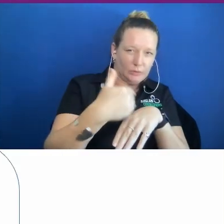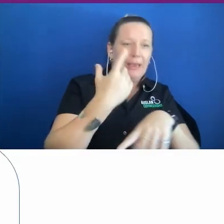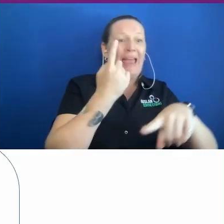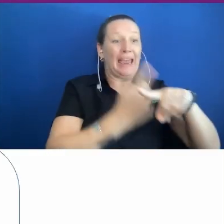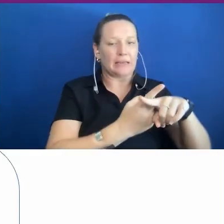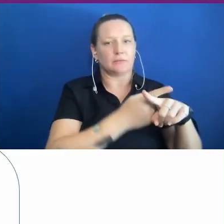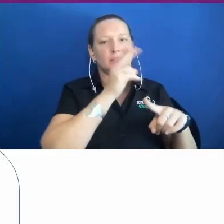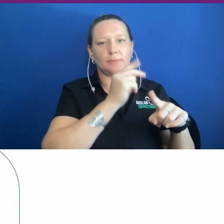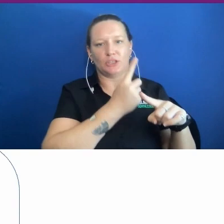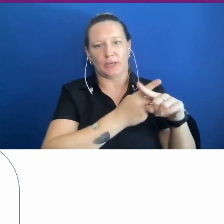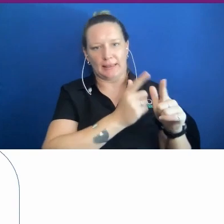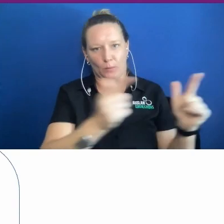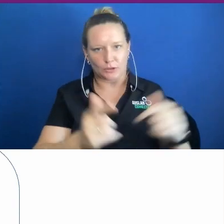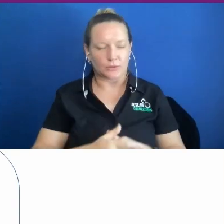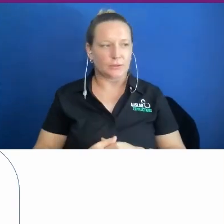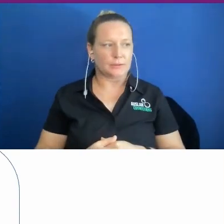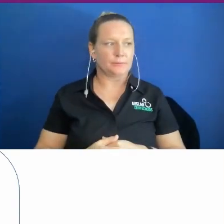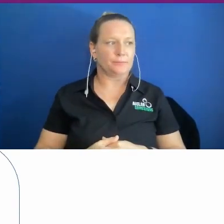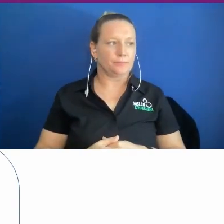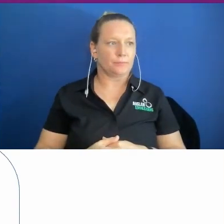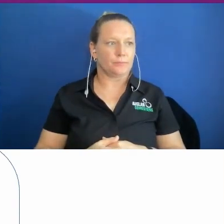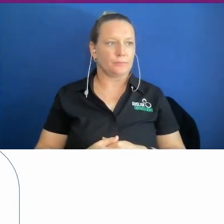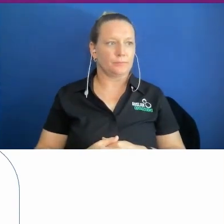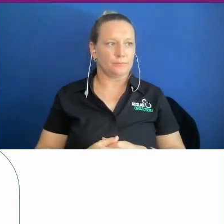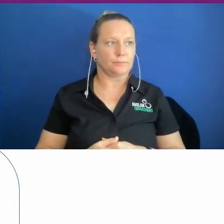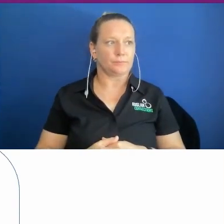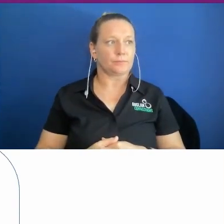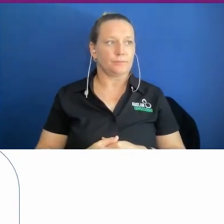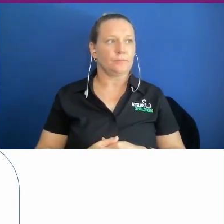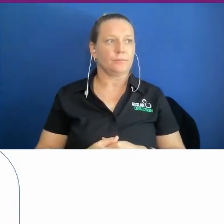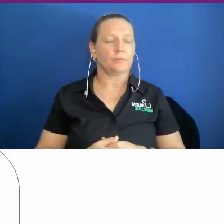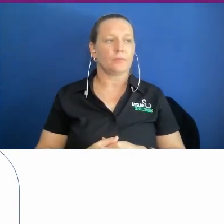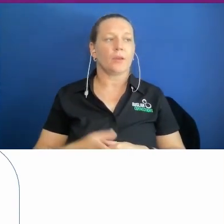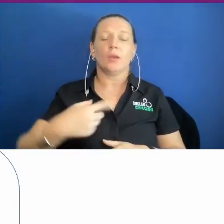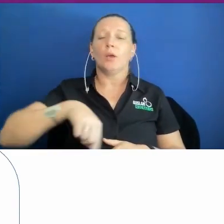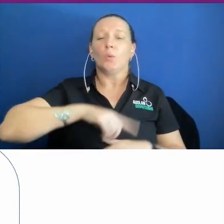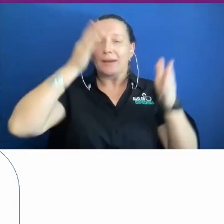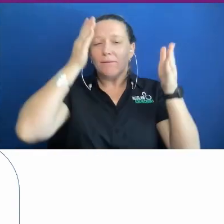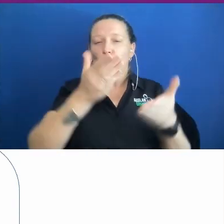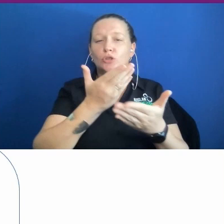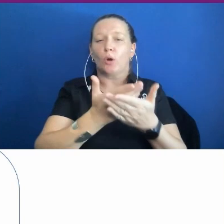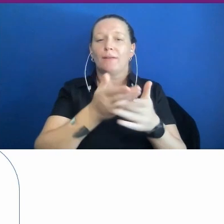We looked also more specifically at feeding and we found that individuals clearly had common and